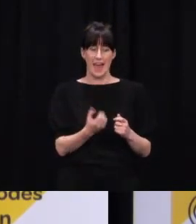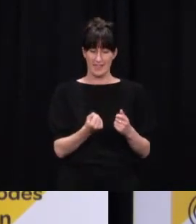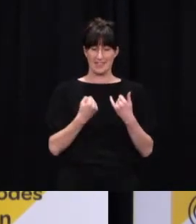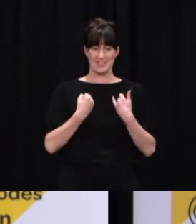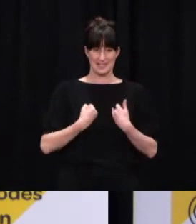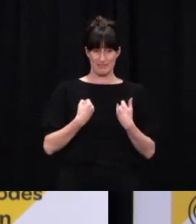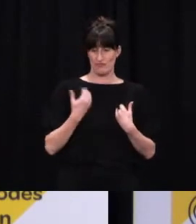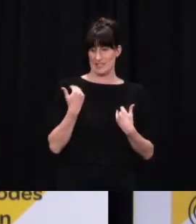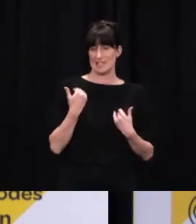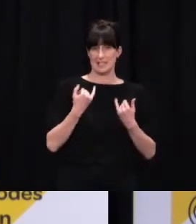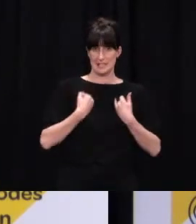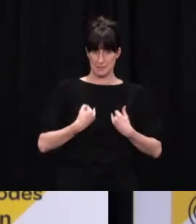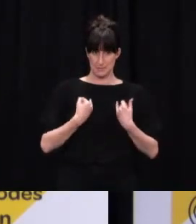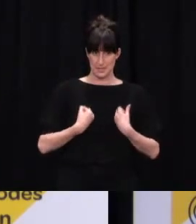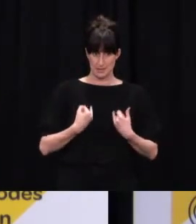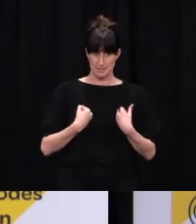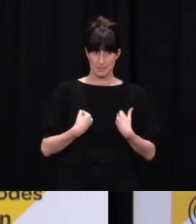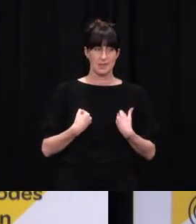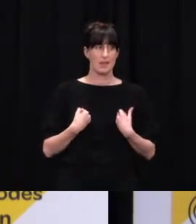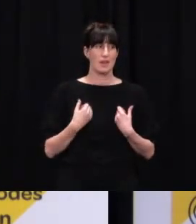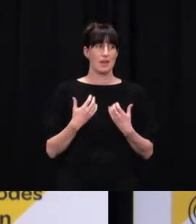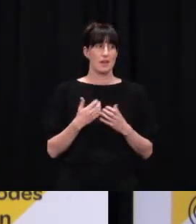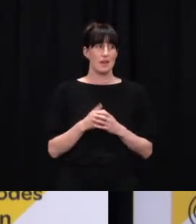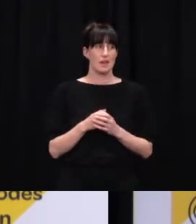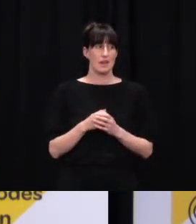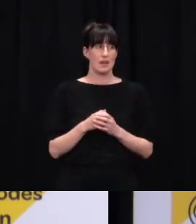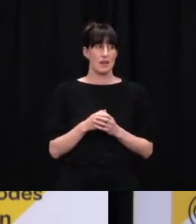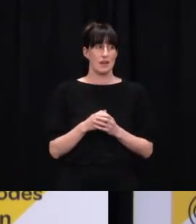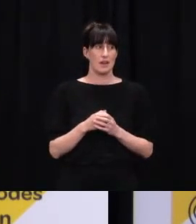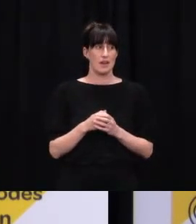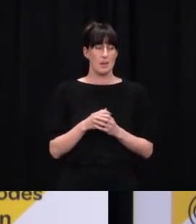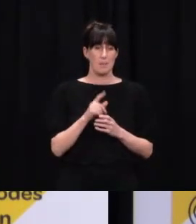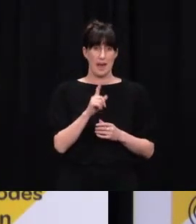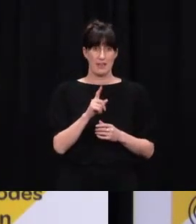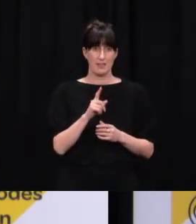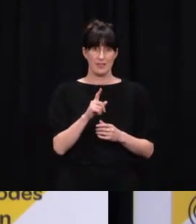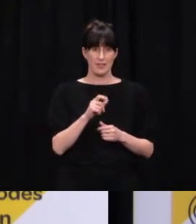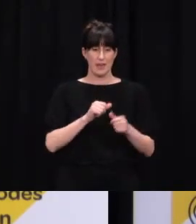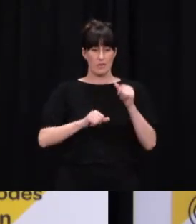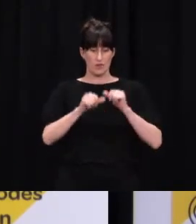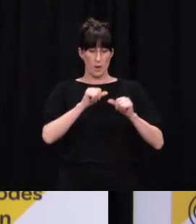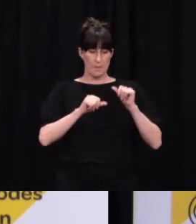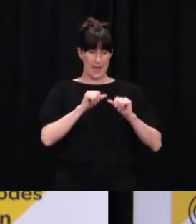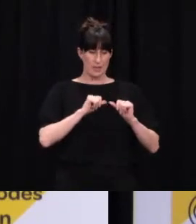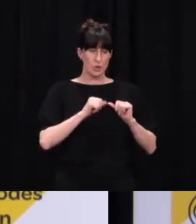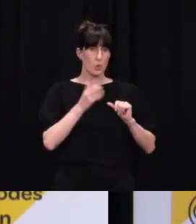acute infections and they're